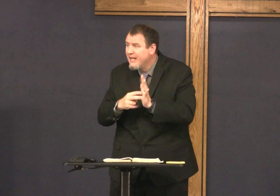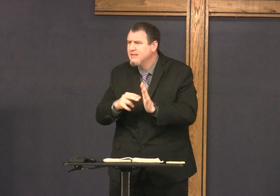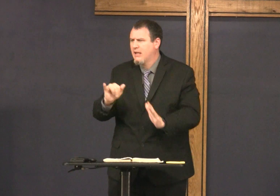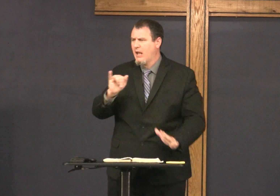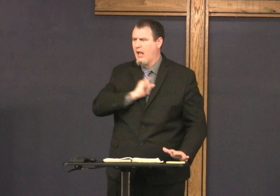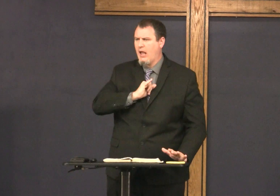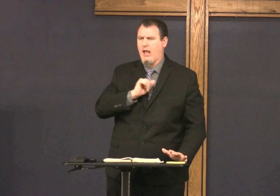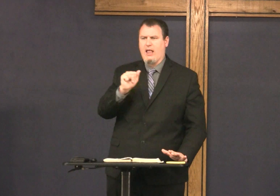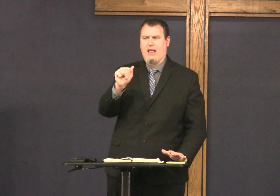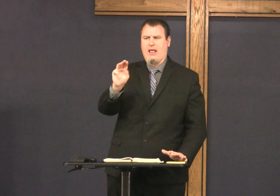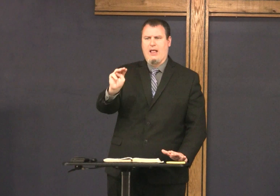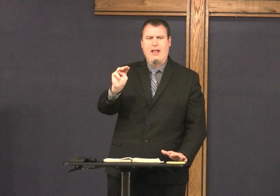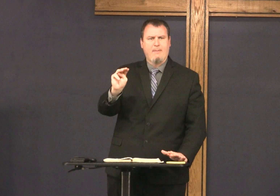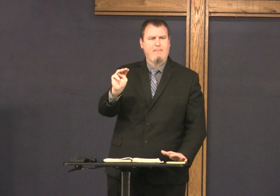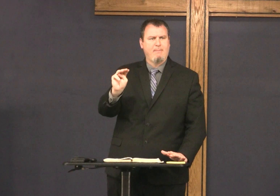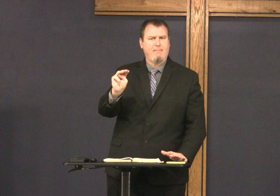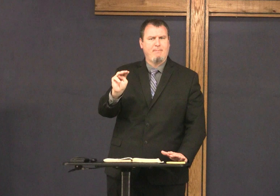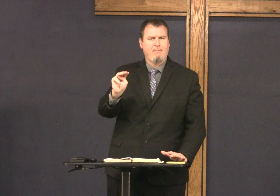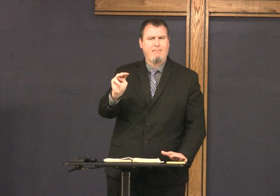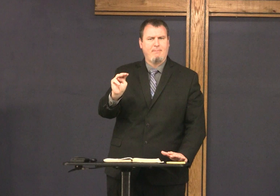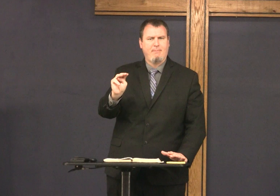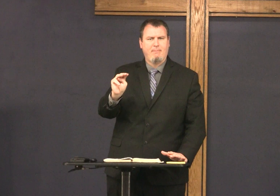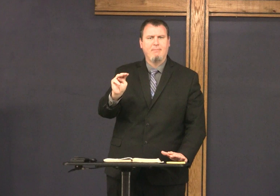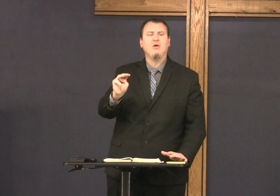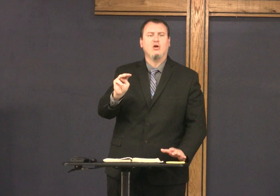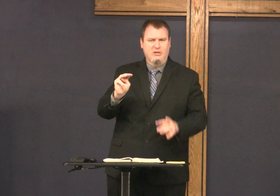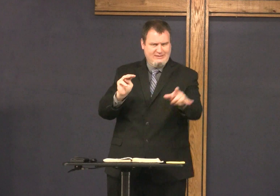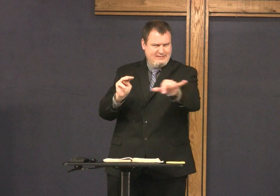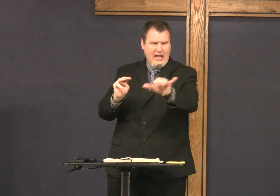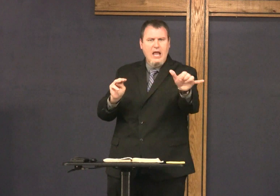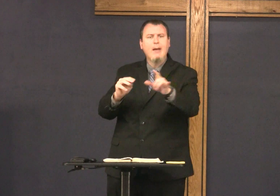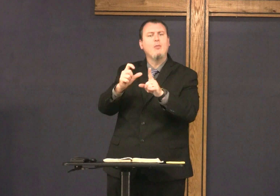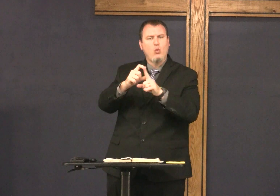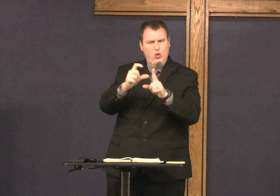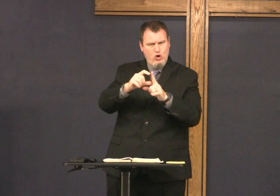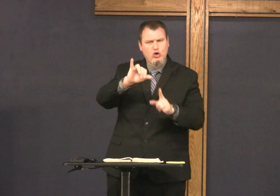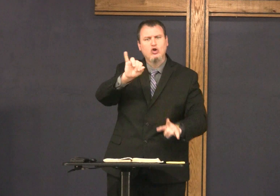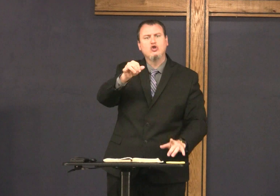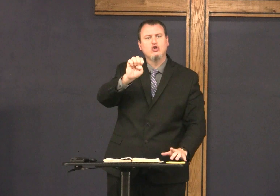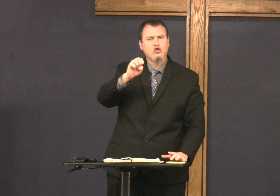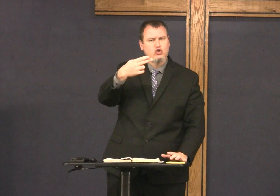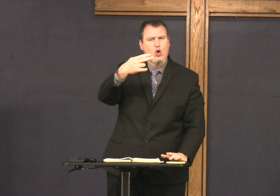that God that word Yahweh the word itself means I am who I am